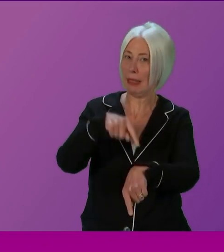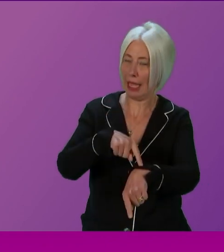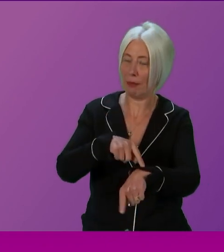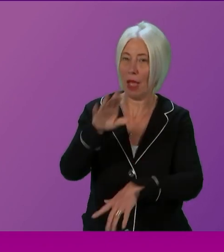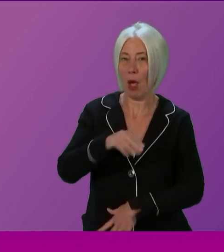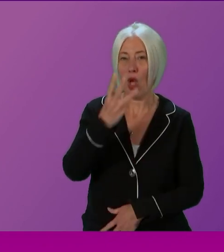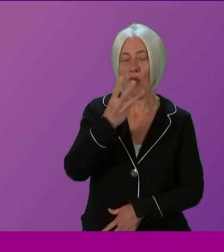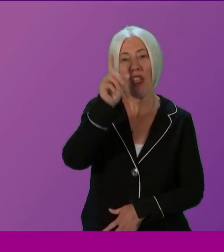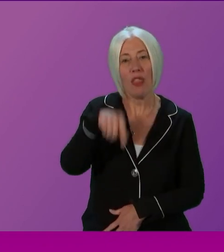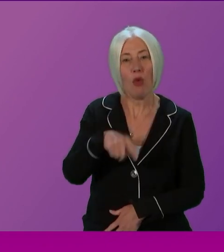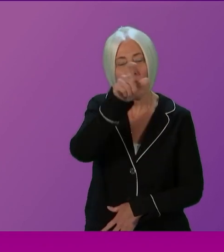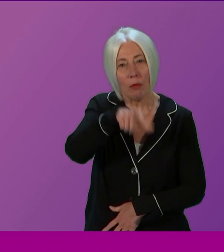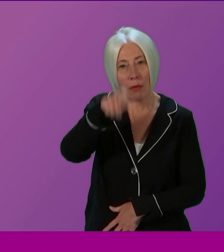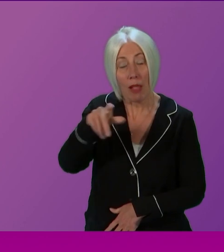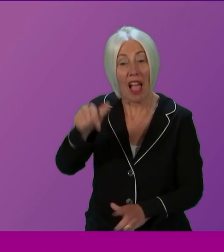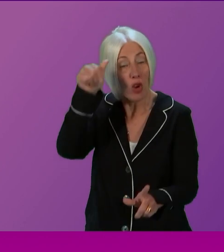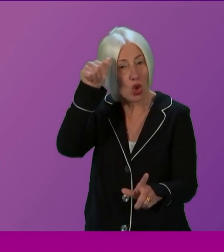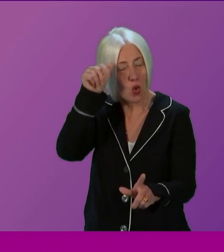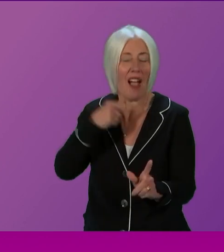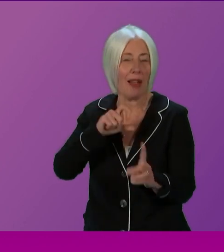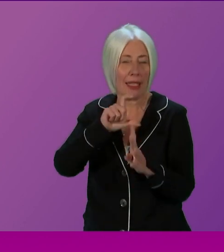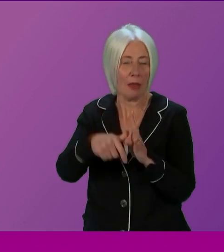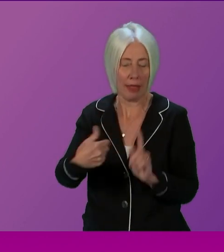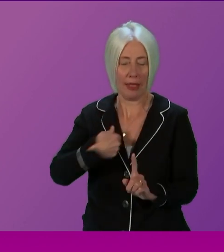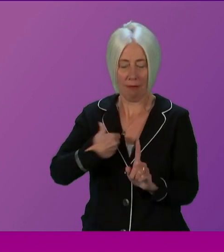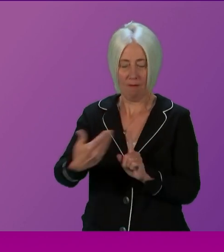3,000 individuals had a known disability status or a self-identified impairment,